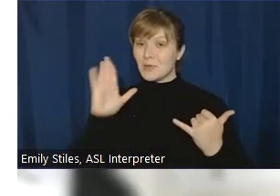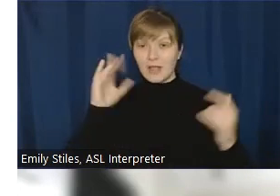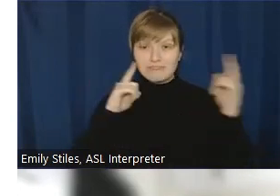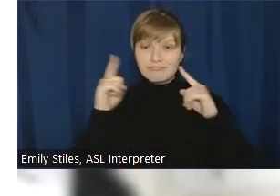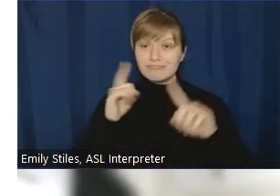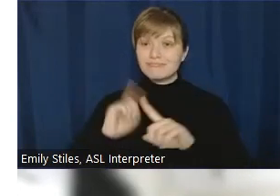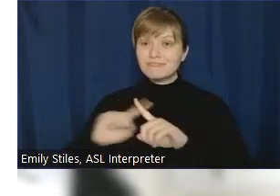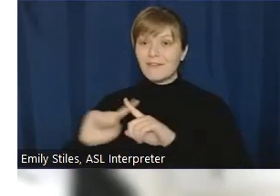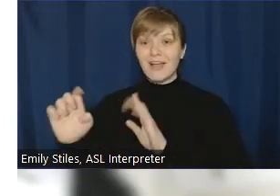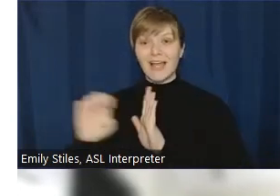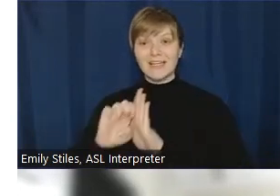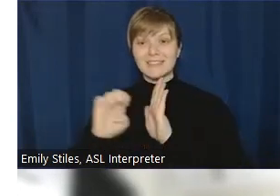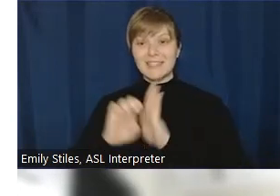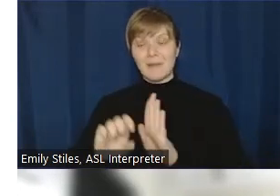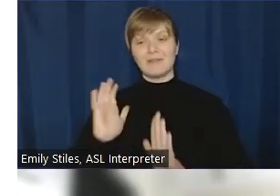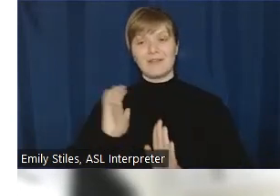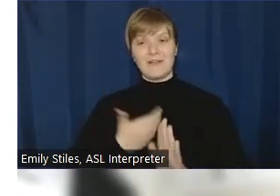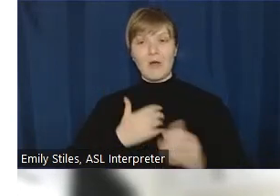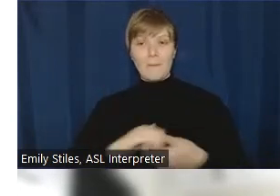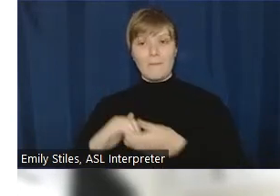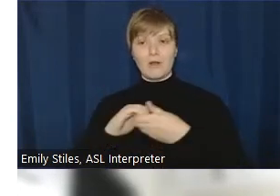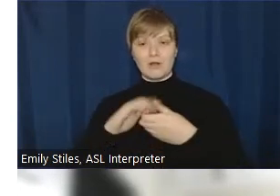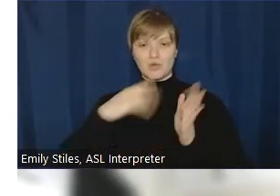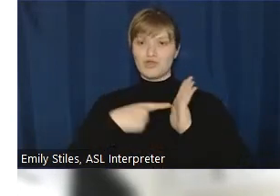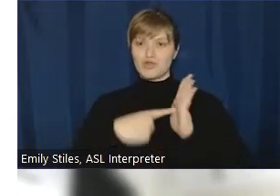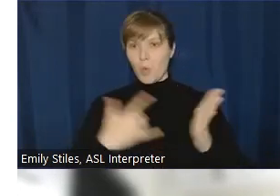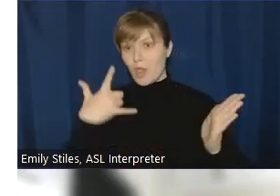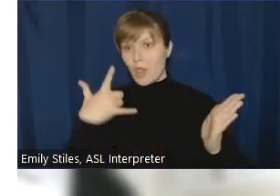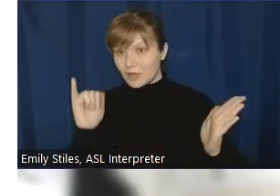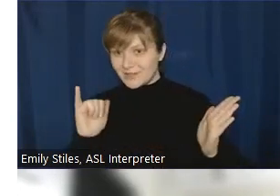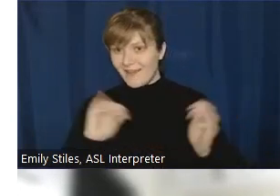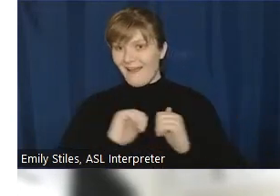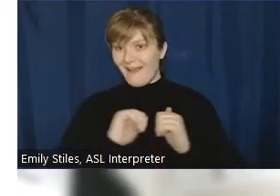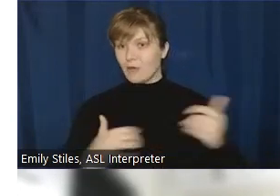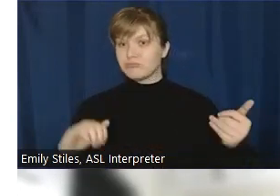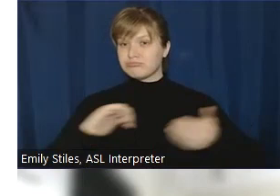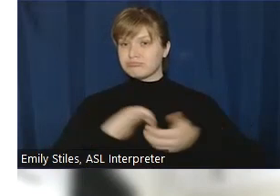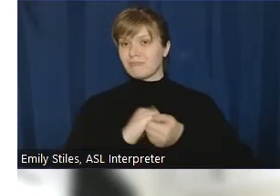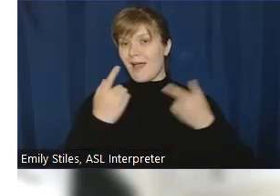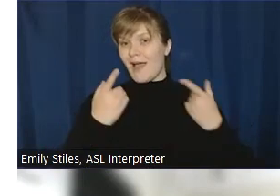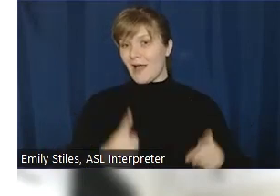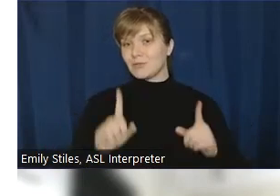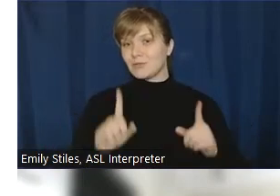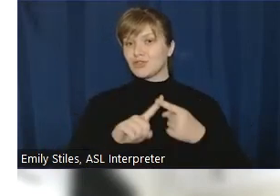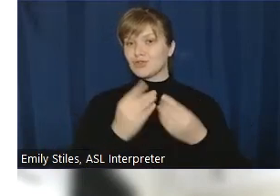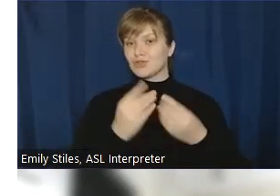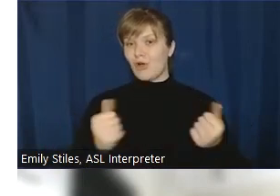showcase how they work together to be able to solve some of these problems. In Flagstaff,